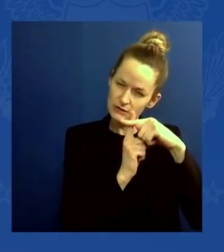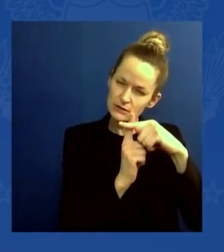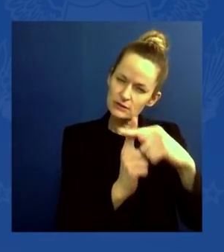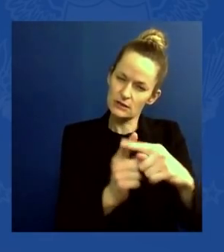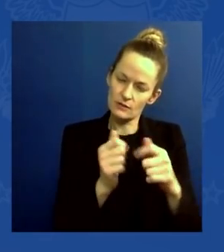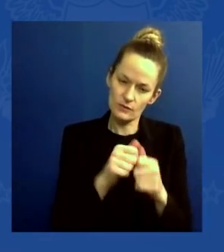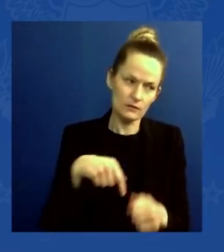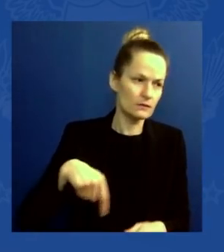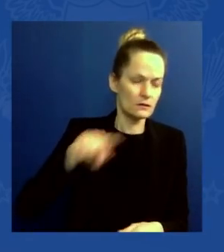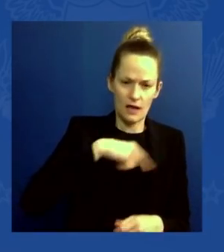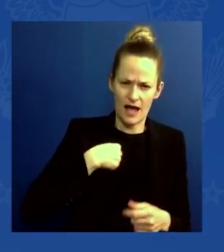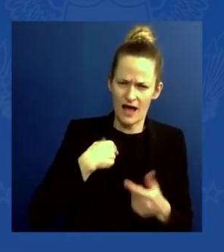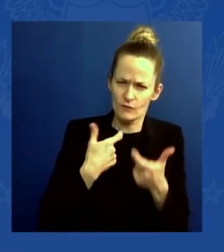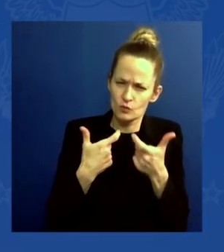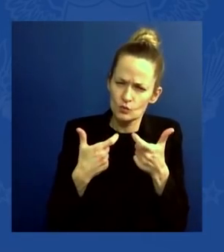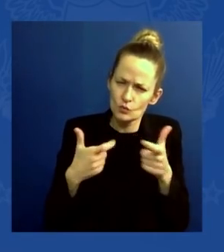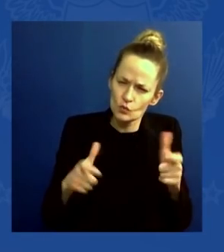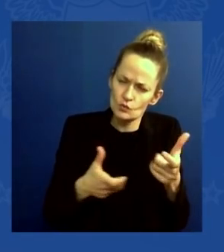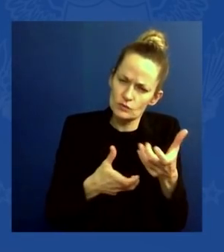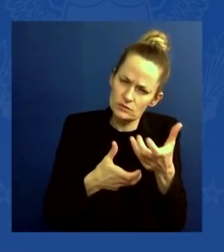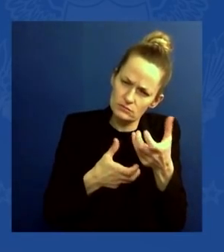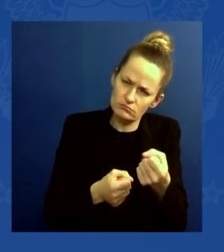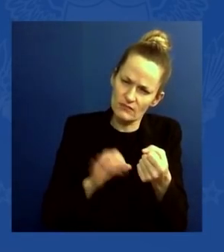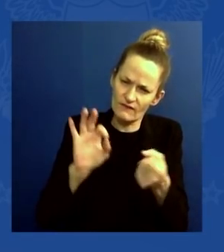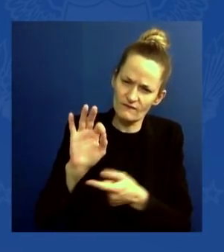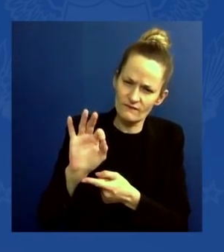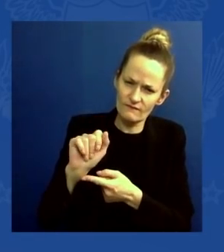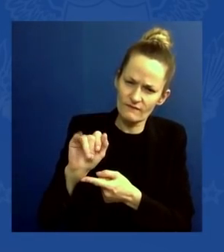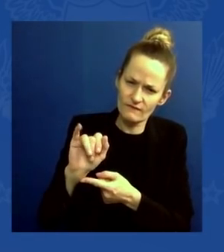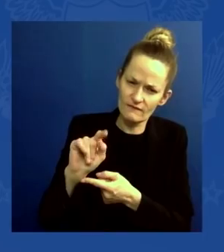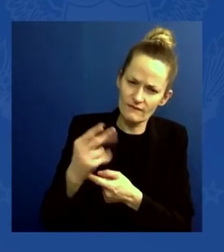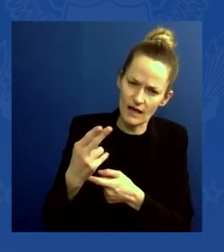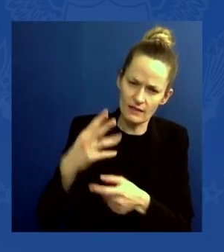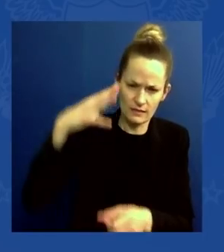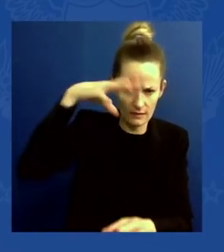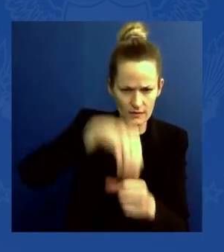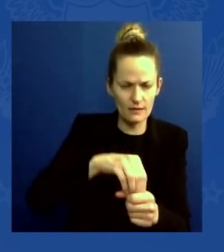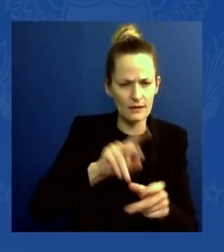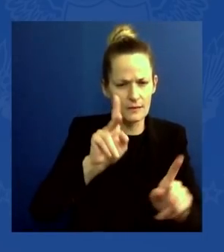and the integrity of the American people. I'm not joking. I have enormous faith in them.